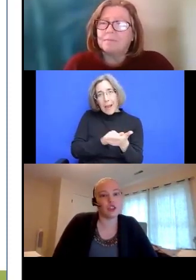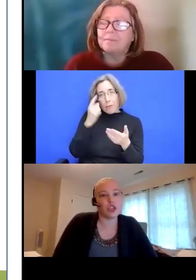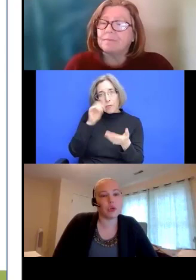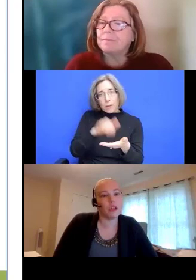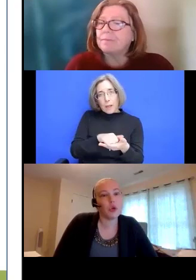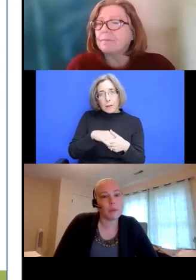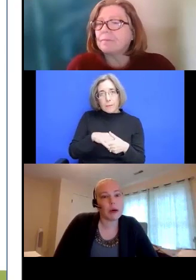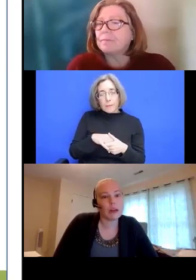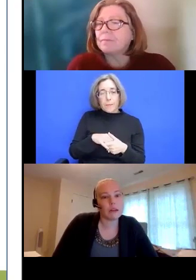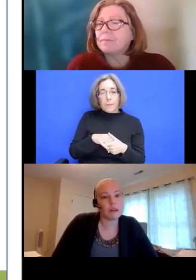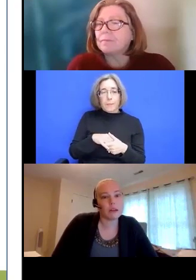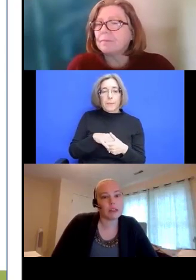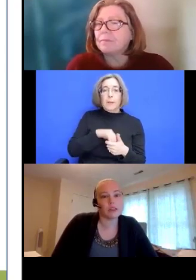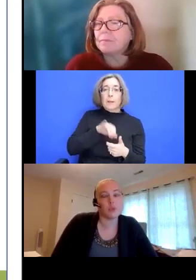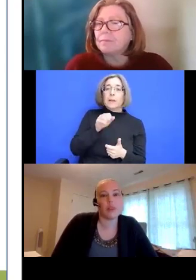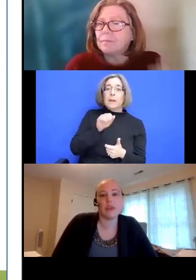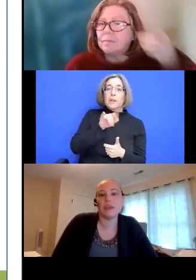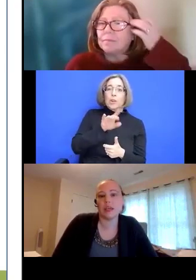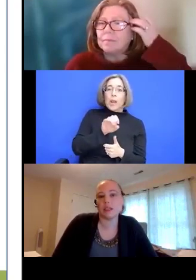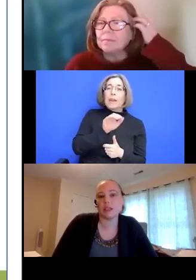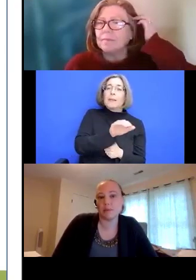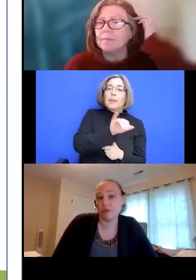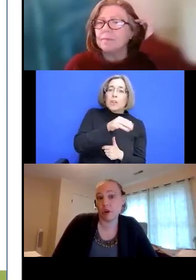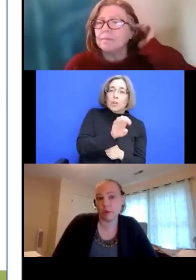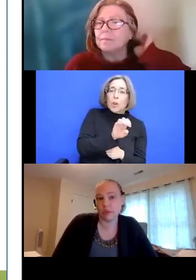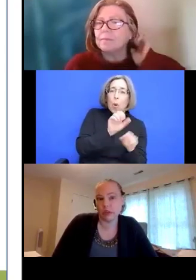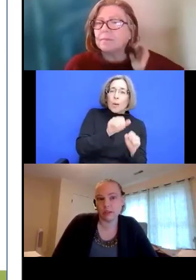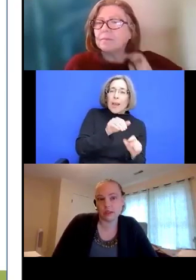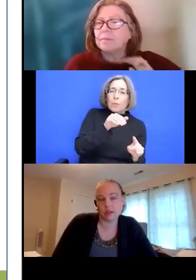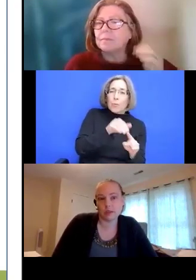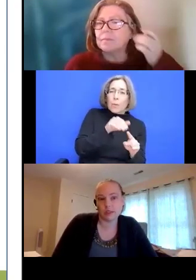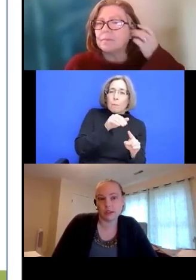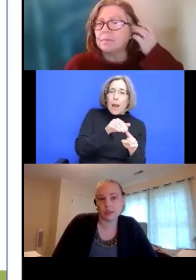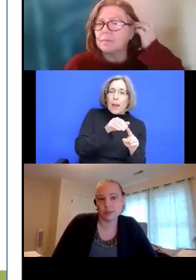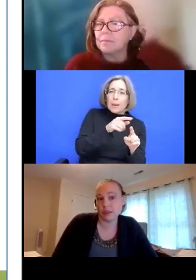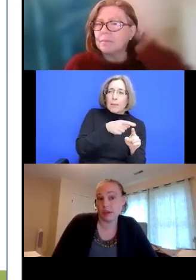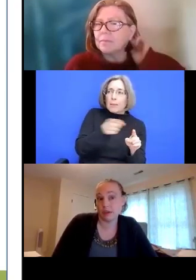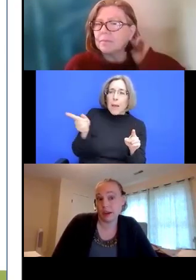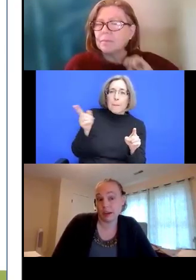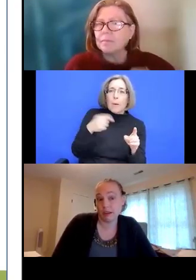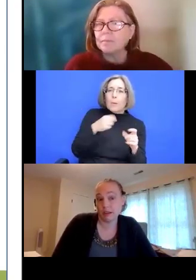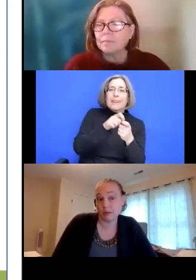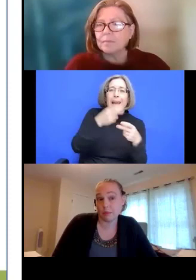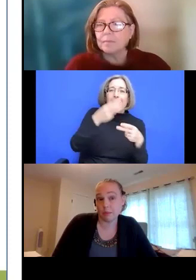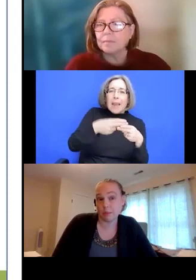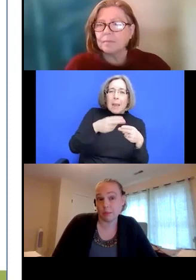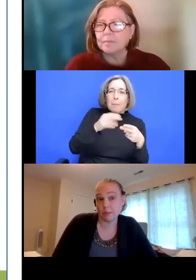Jade Blevins: Joe, can remind our audience what the exact name of our booth is. I know it starts with eRA. Joe Schumaker: Yeah.